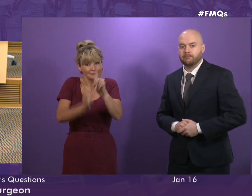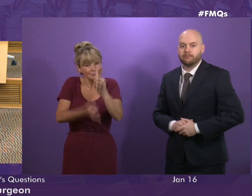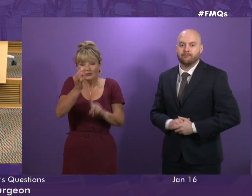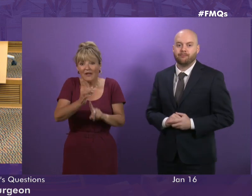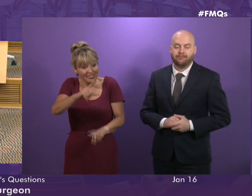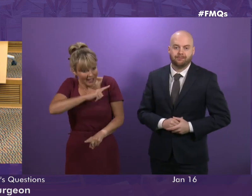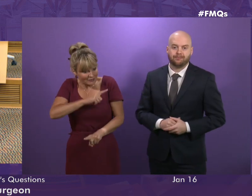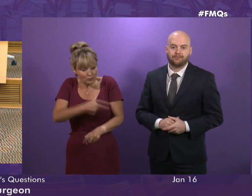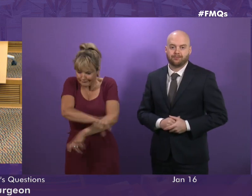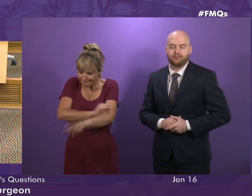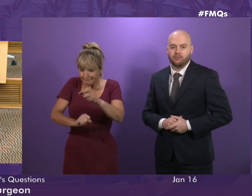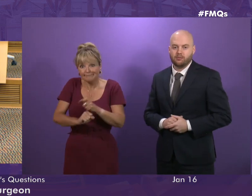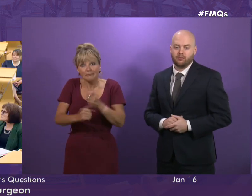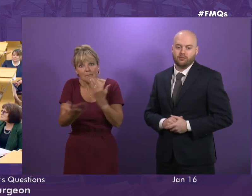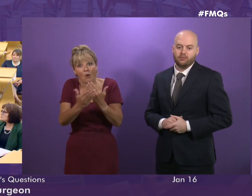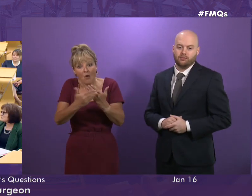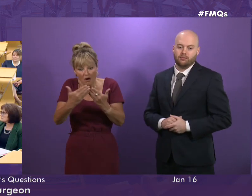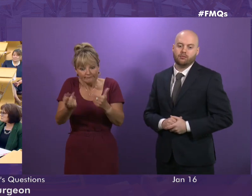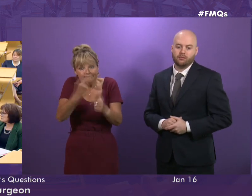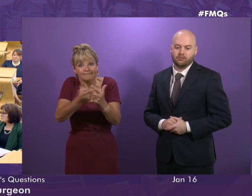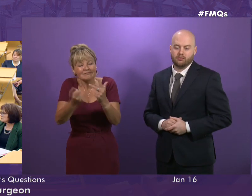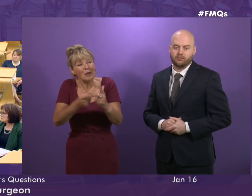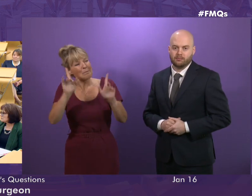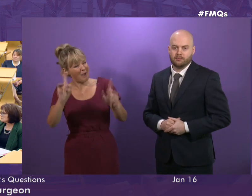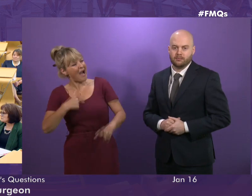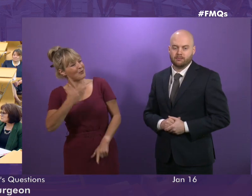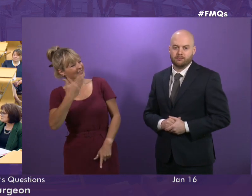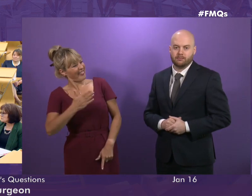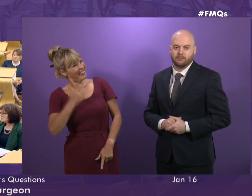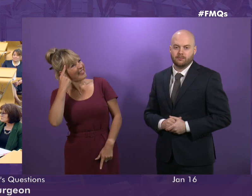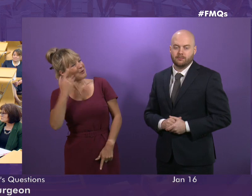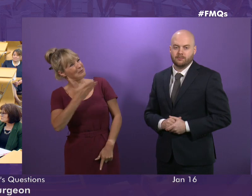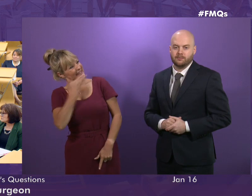the action that we are taking. It would be good, once in a while, for Jackson Carlaw